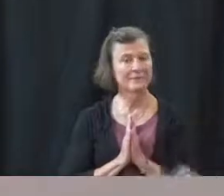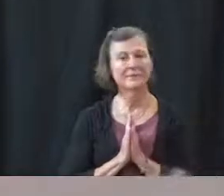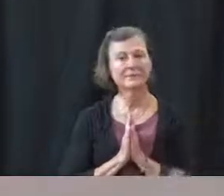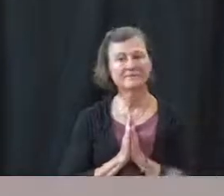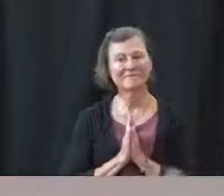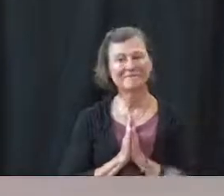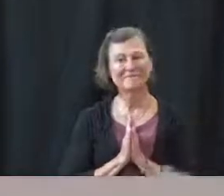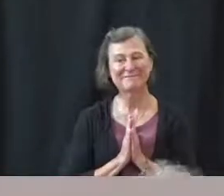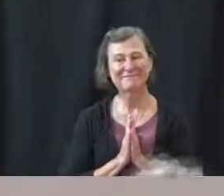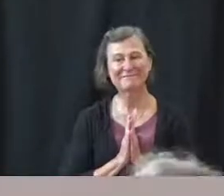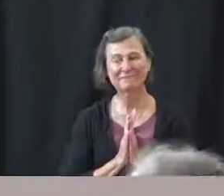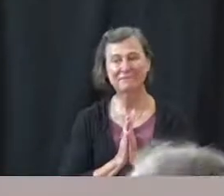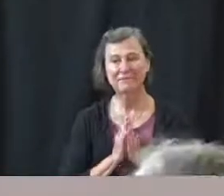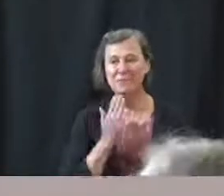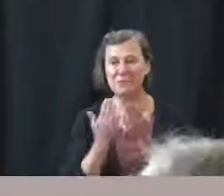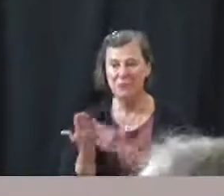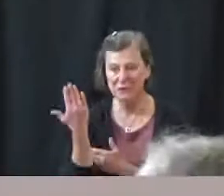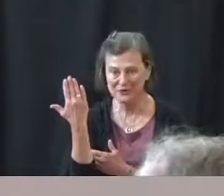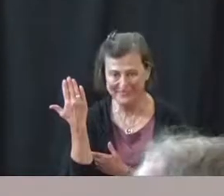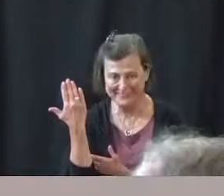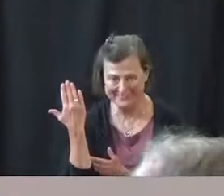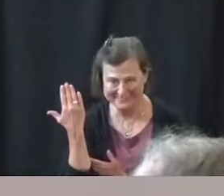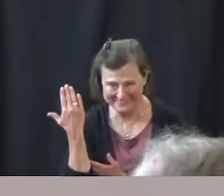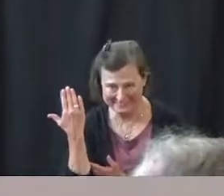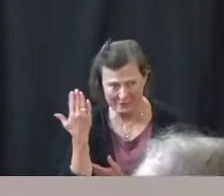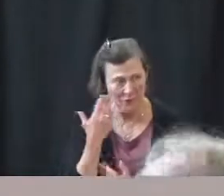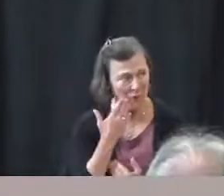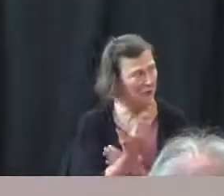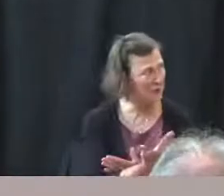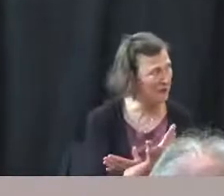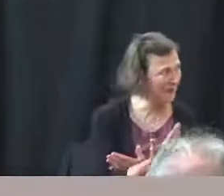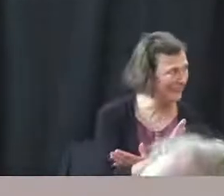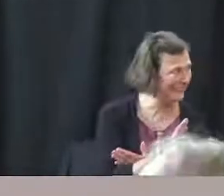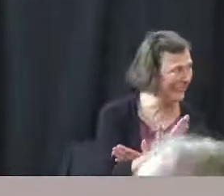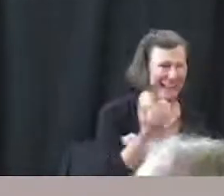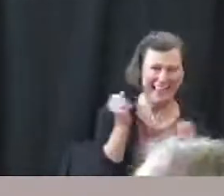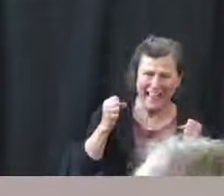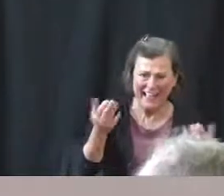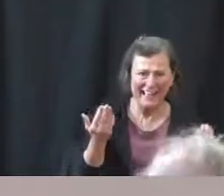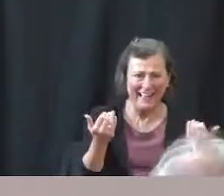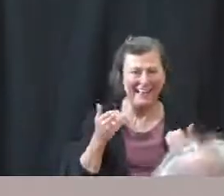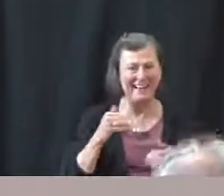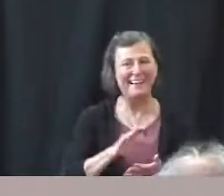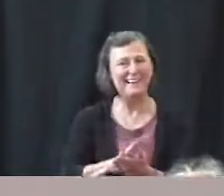Good morning. Yeah, it's nice to hear human voices.